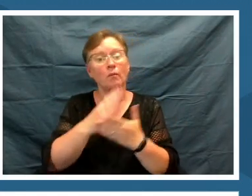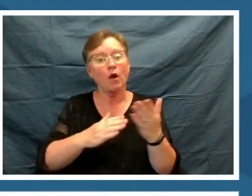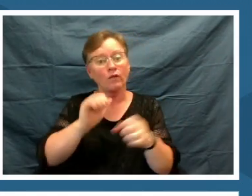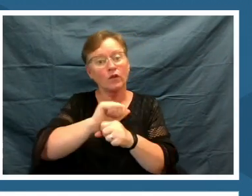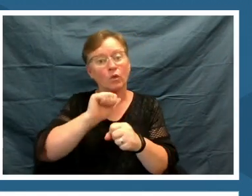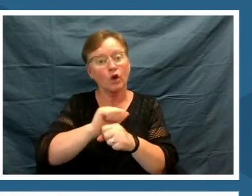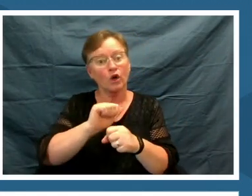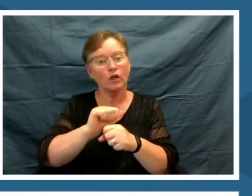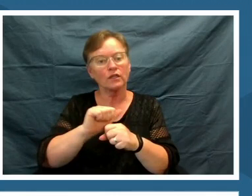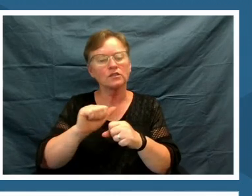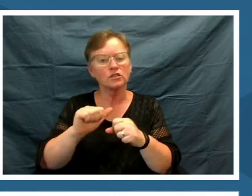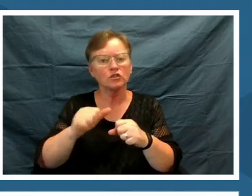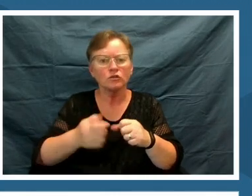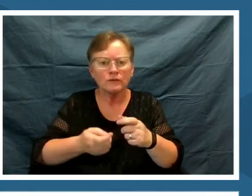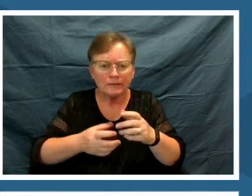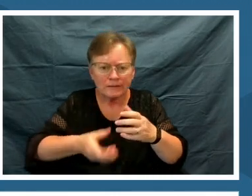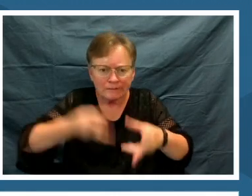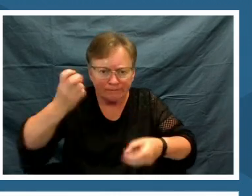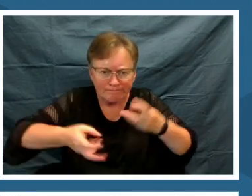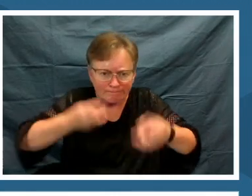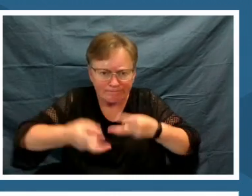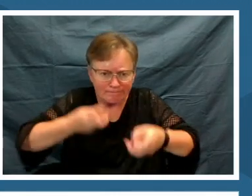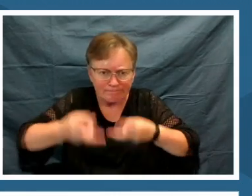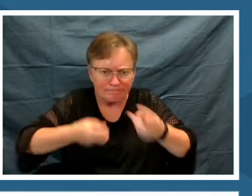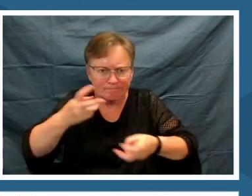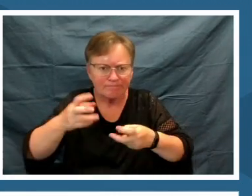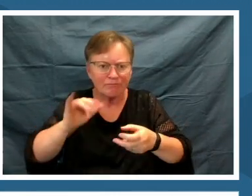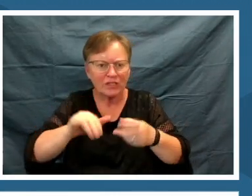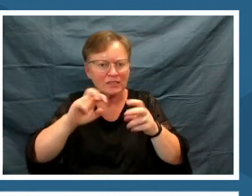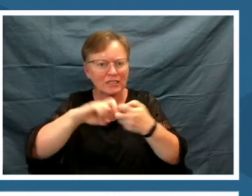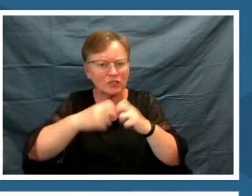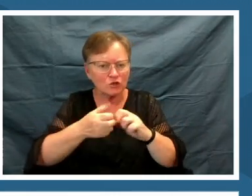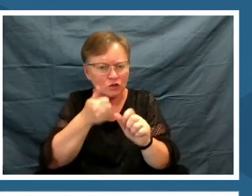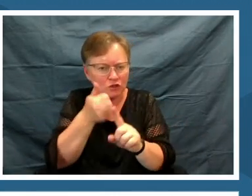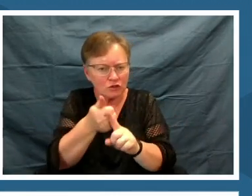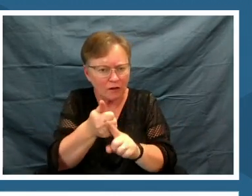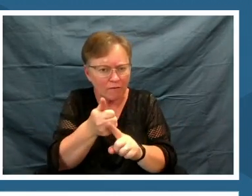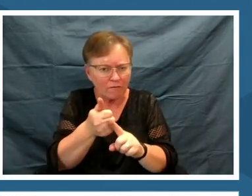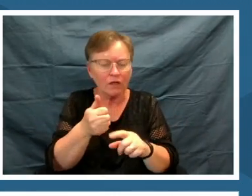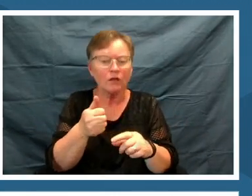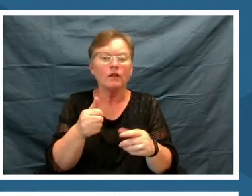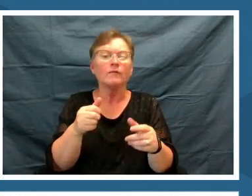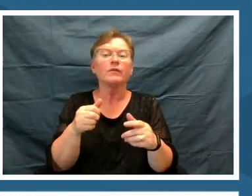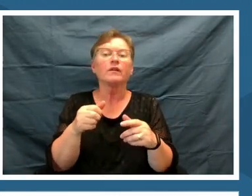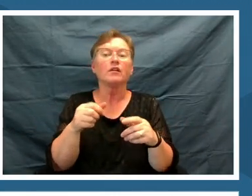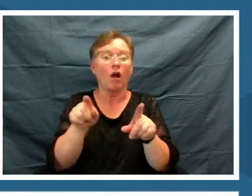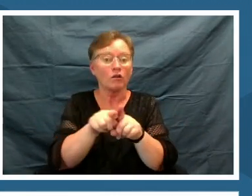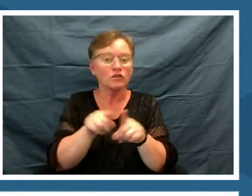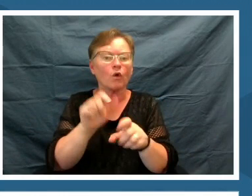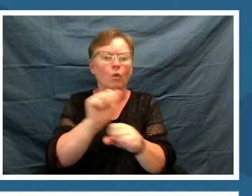issue might be and in doing that unpacking you're often going to work with other teachers and